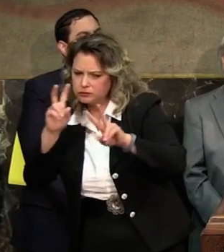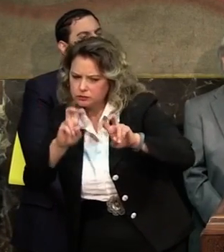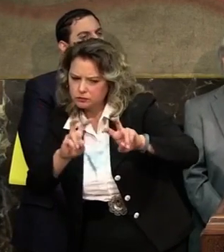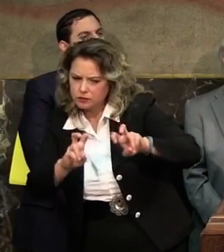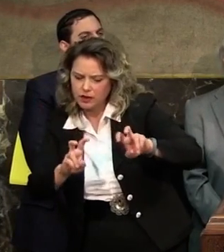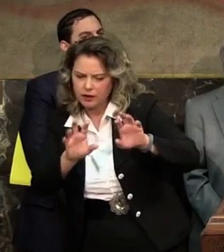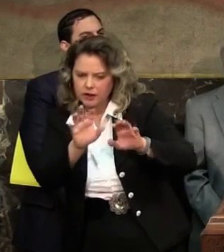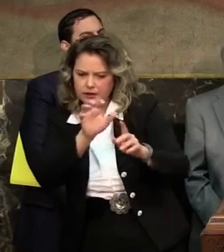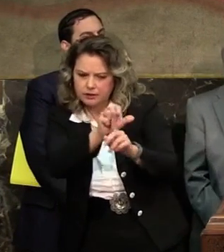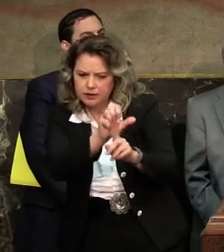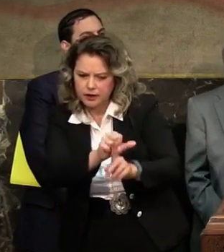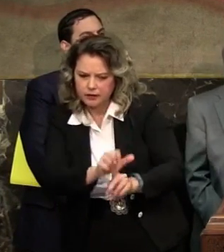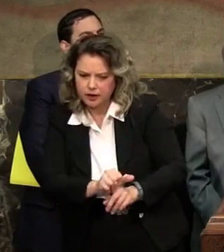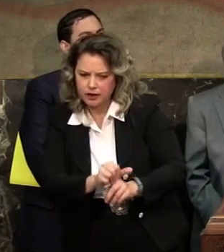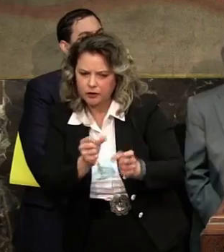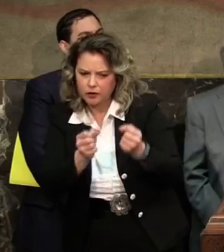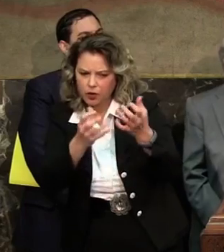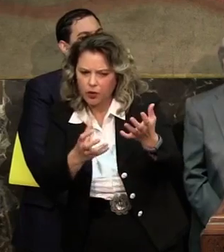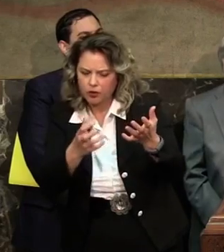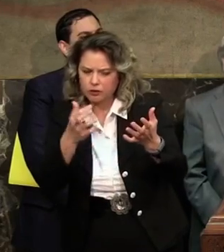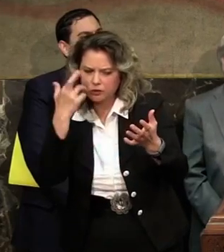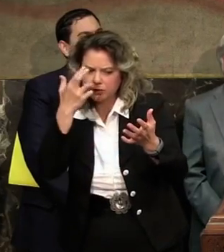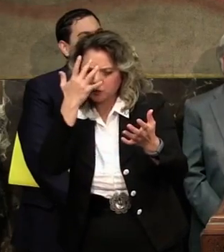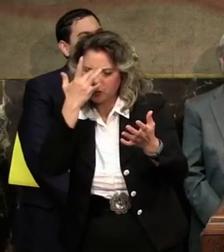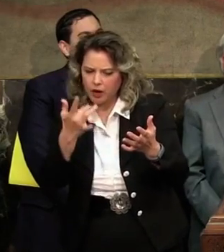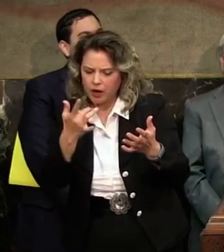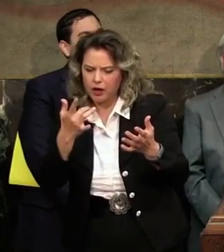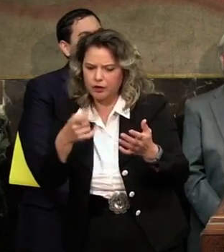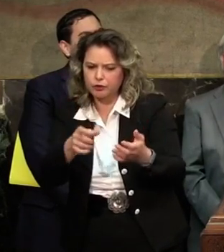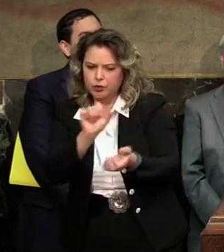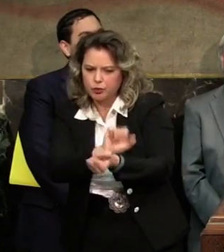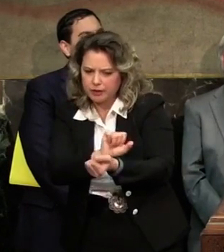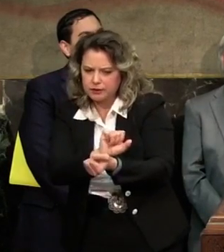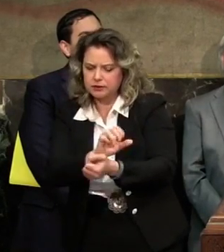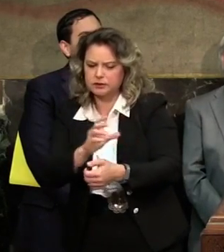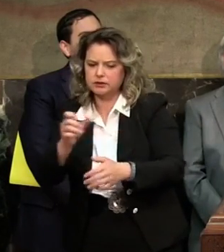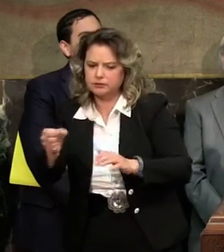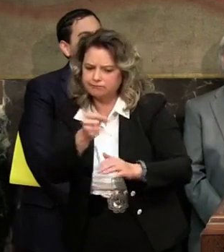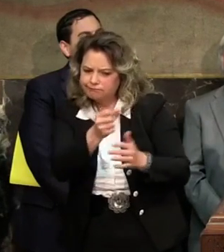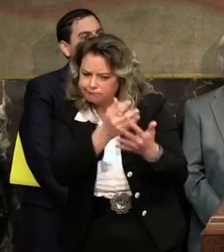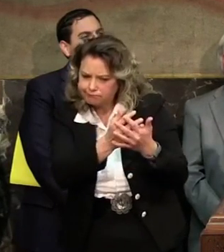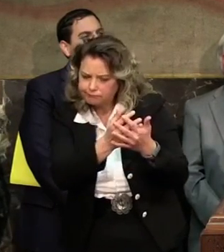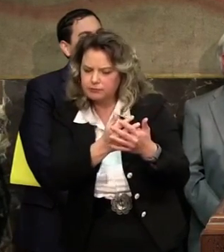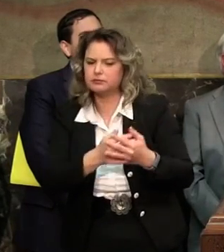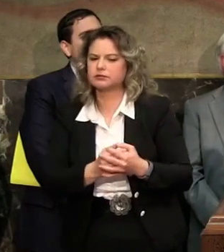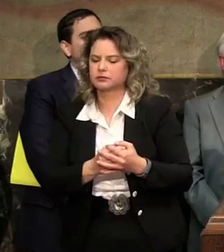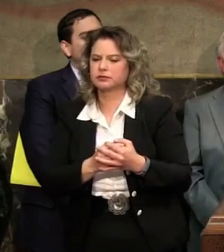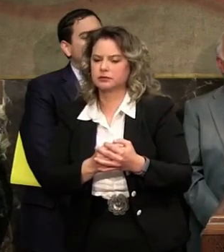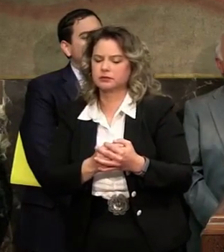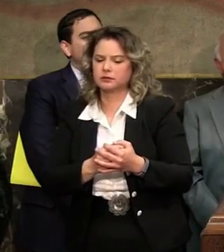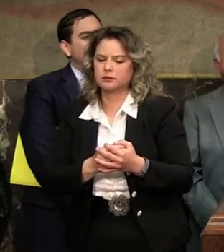and the issues of why they find themselves arrested and incarcerated we know that we can individualize